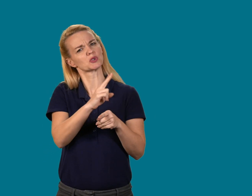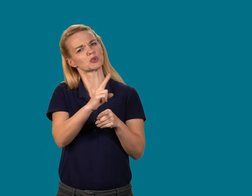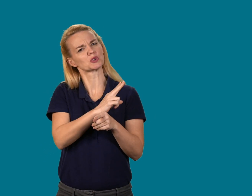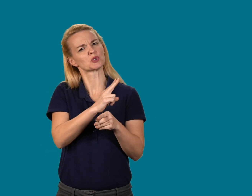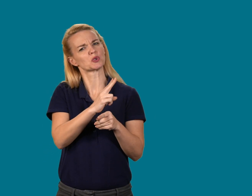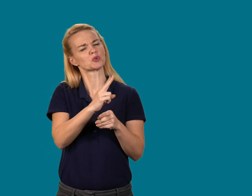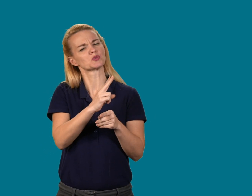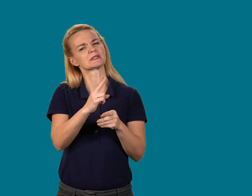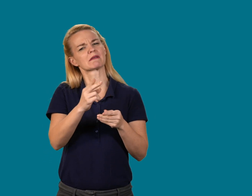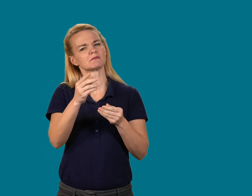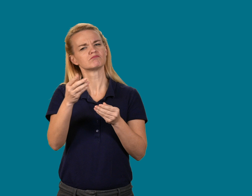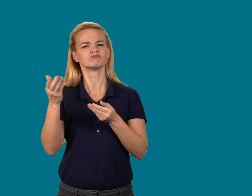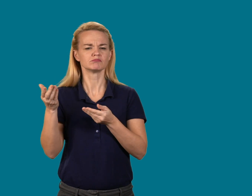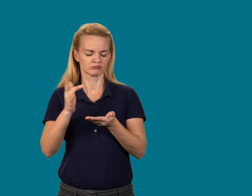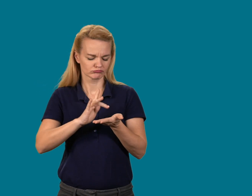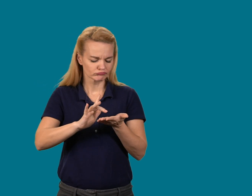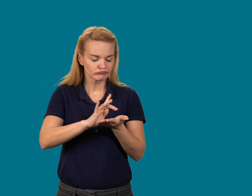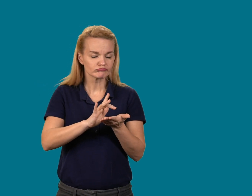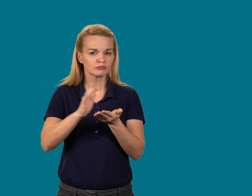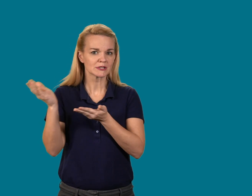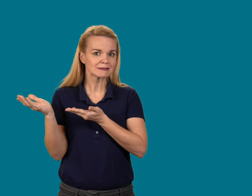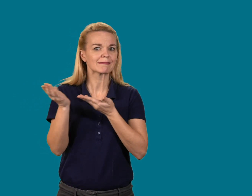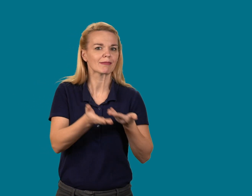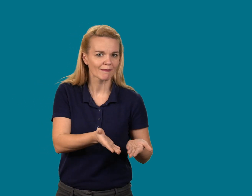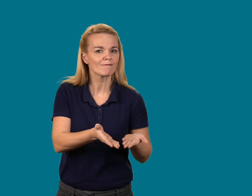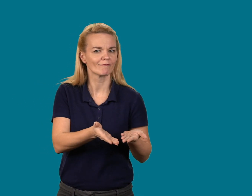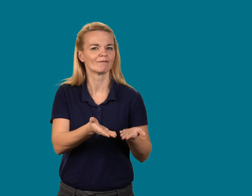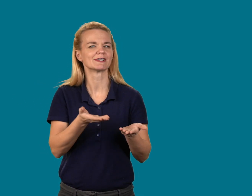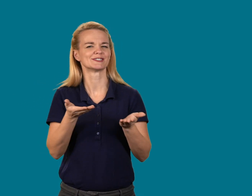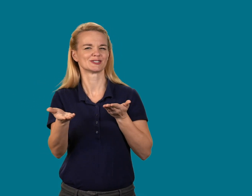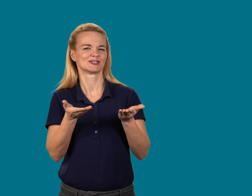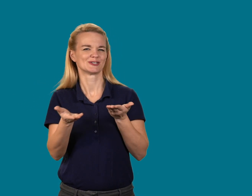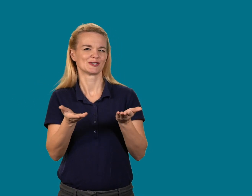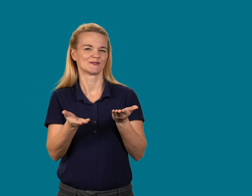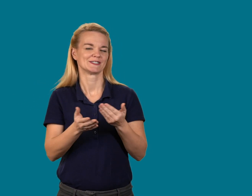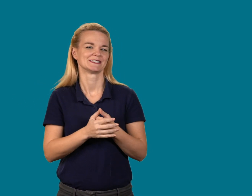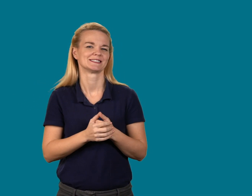a delivery service, if possible.